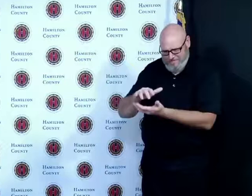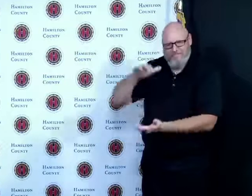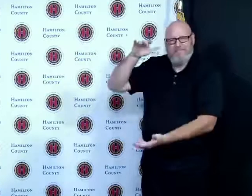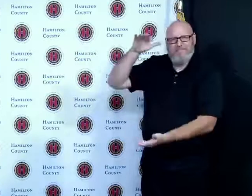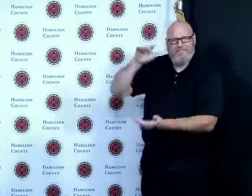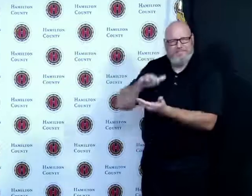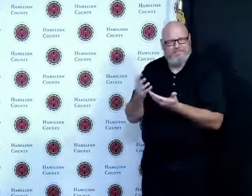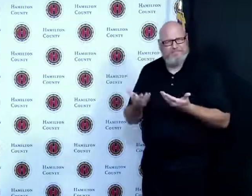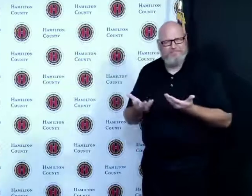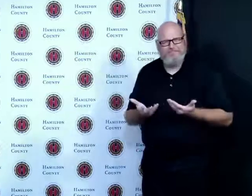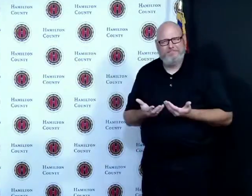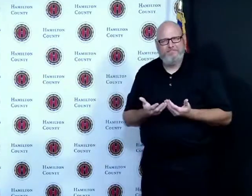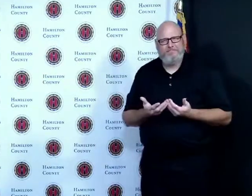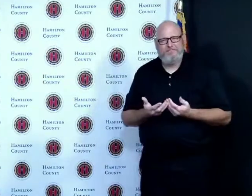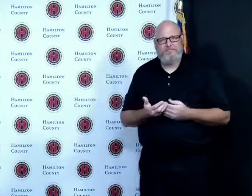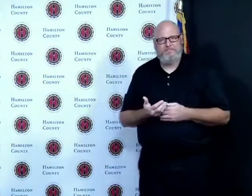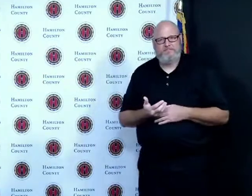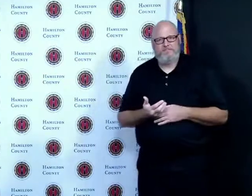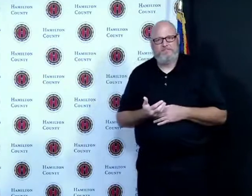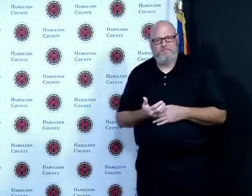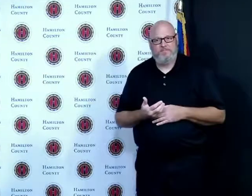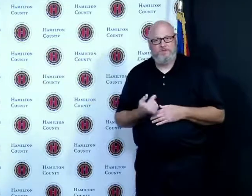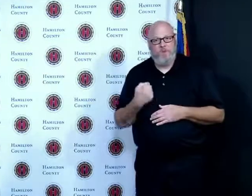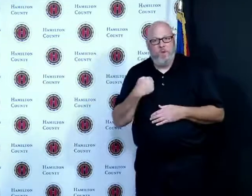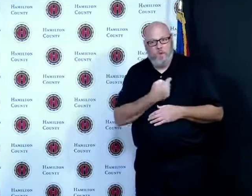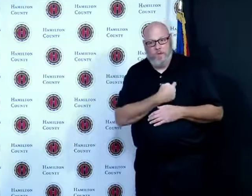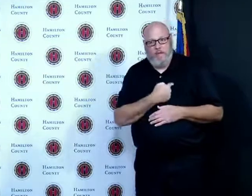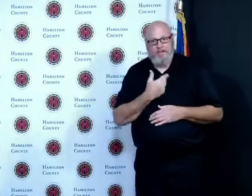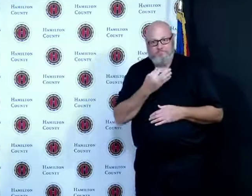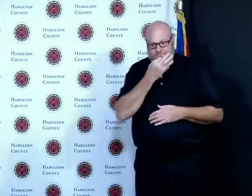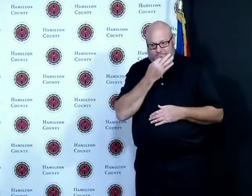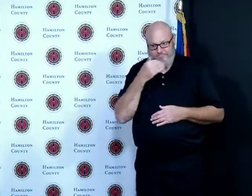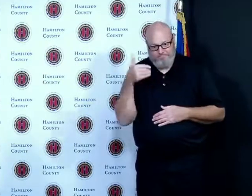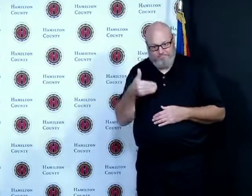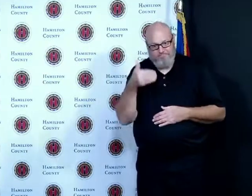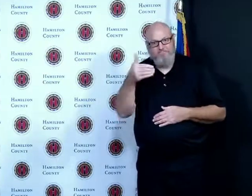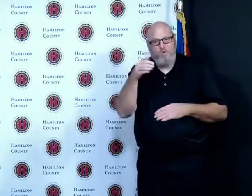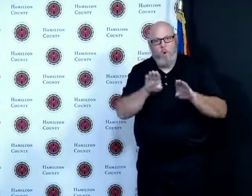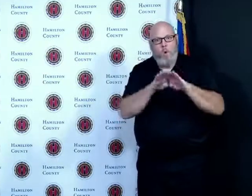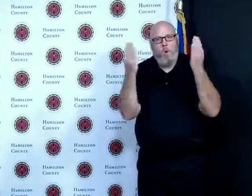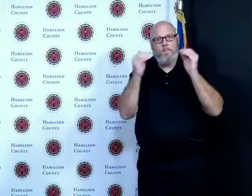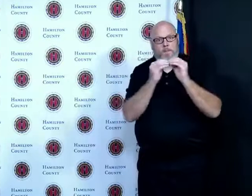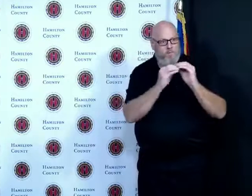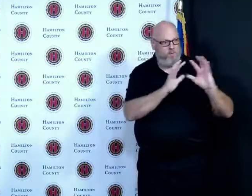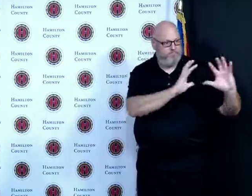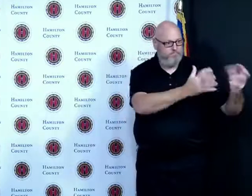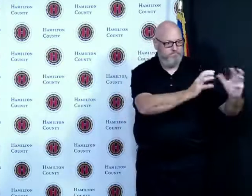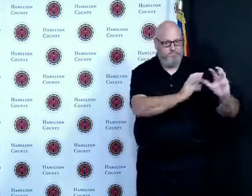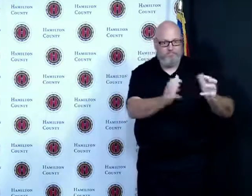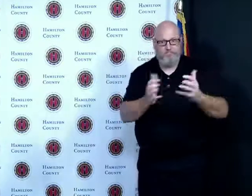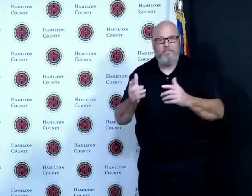that is not a good scenario and so you know we've advocated to the Governor I know the Mayor's